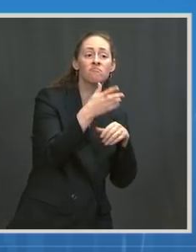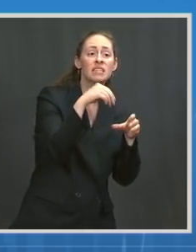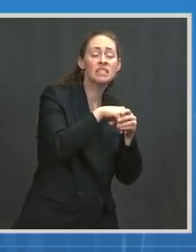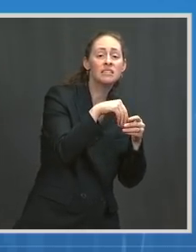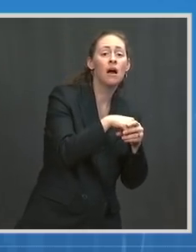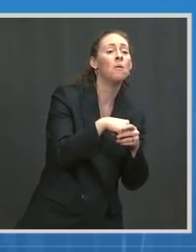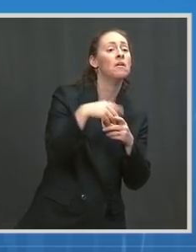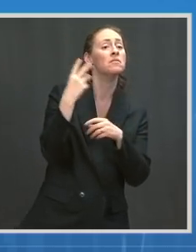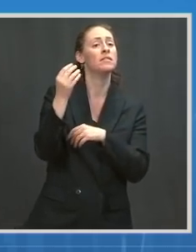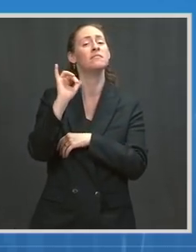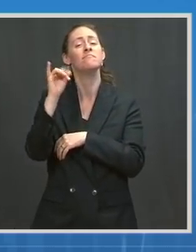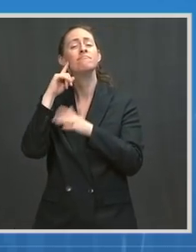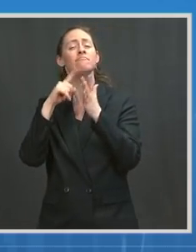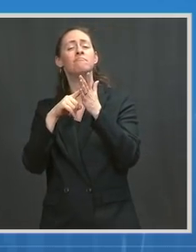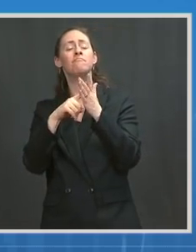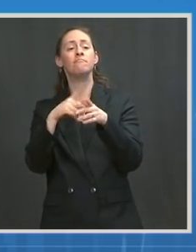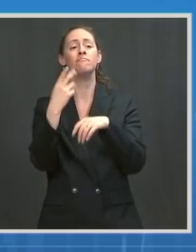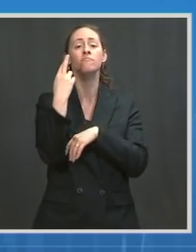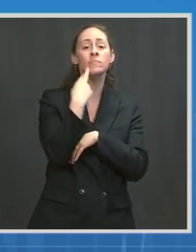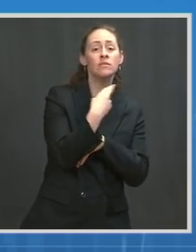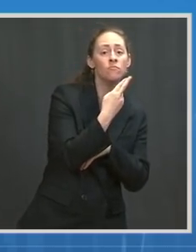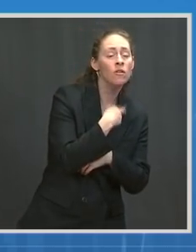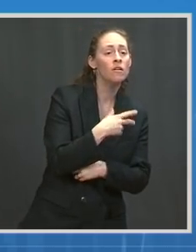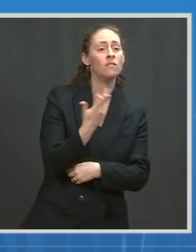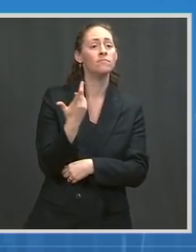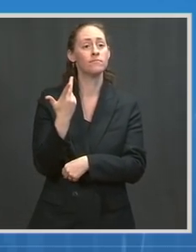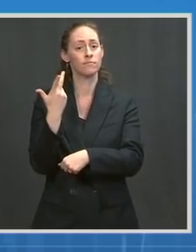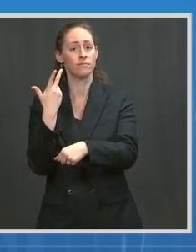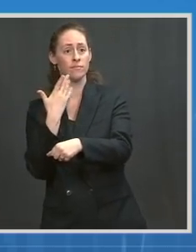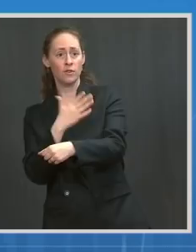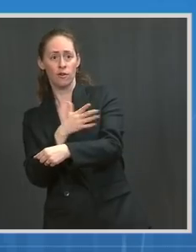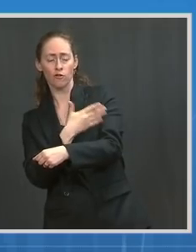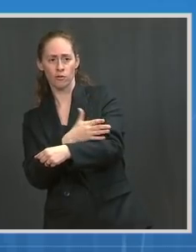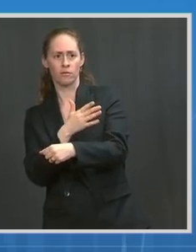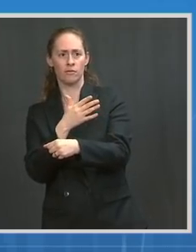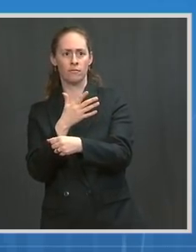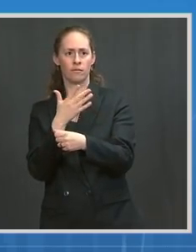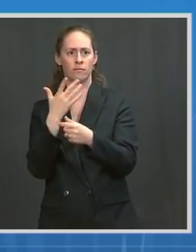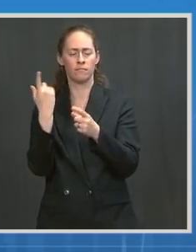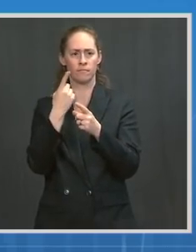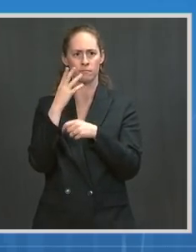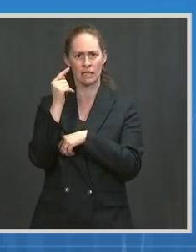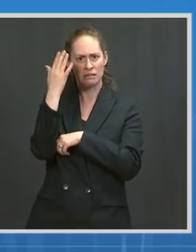even if you're surrounded by people who aren't vaccinated? And why keep masks as a requirement for people